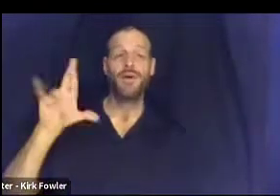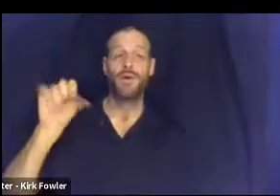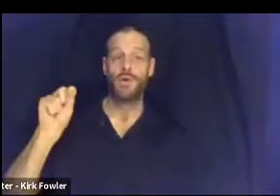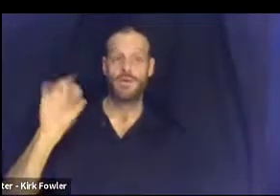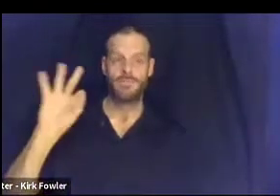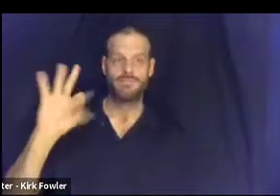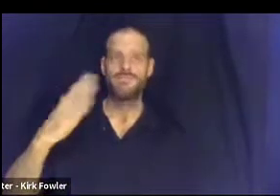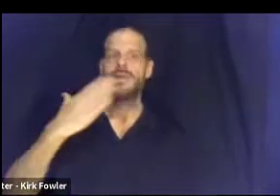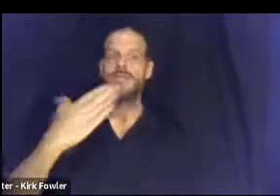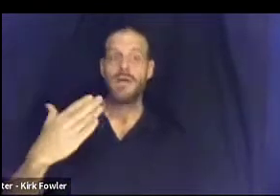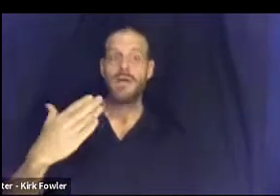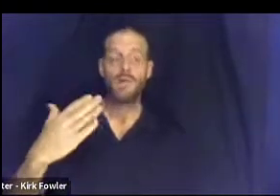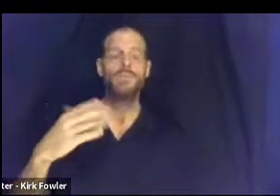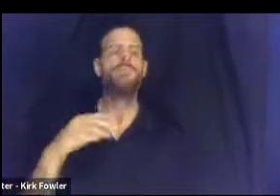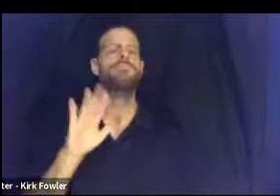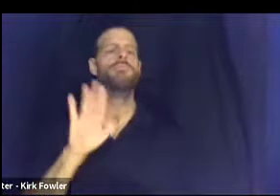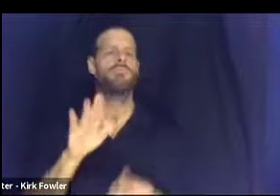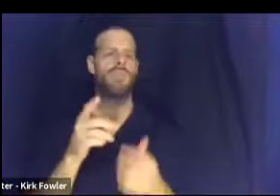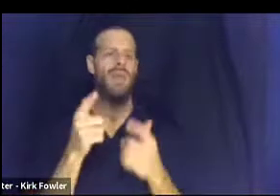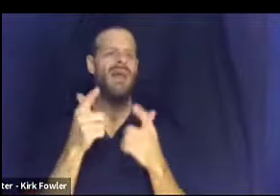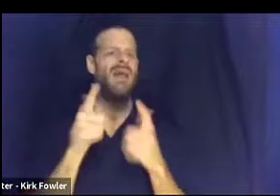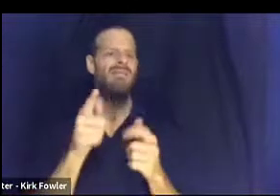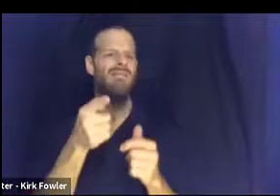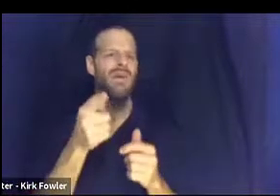So, here's a little friendly service announcement from ASHA